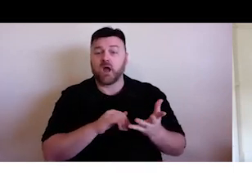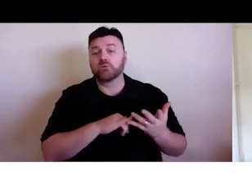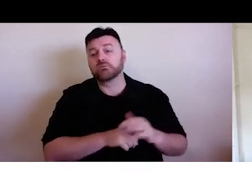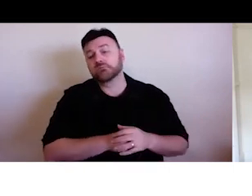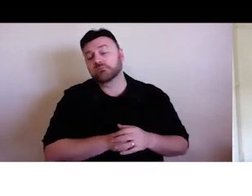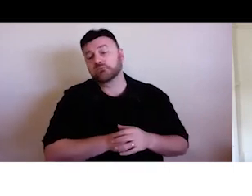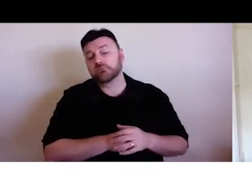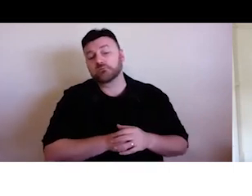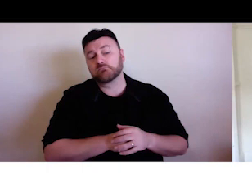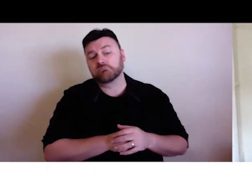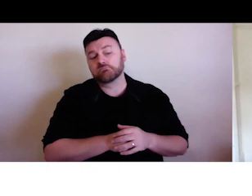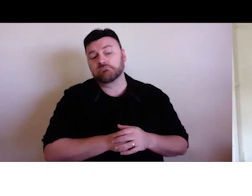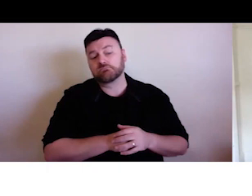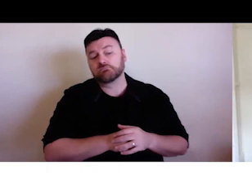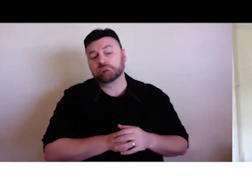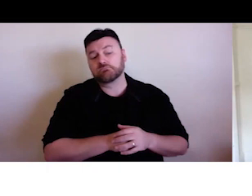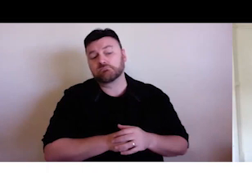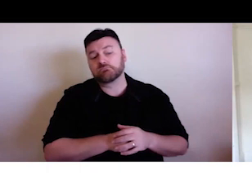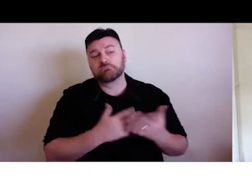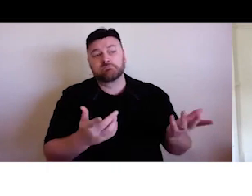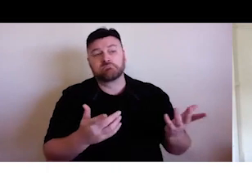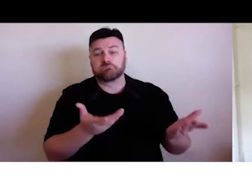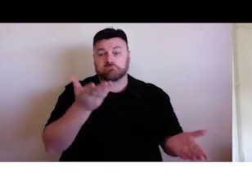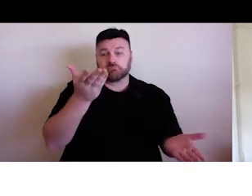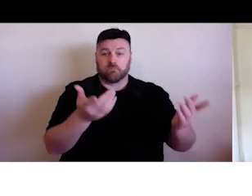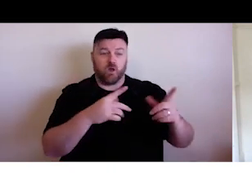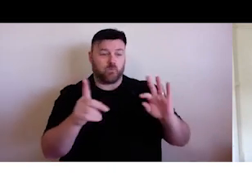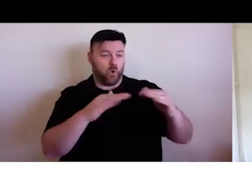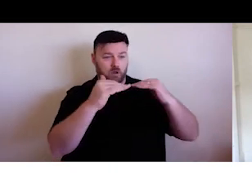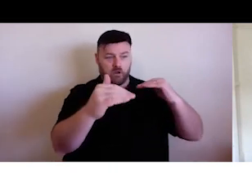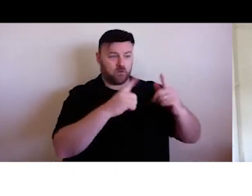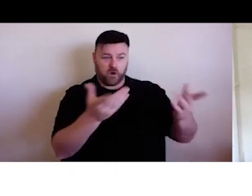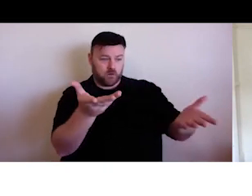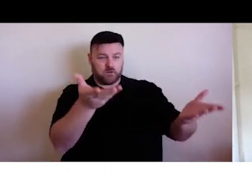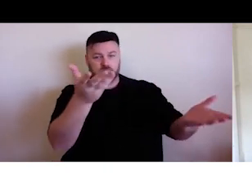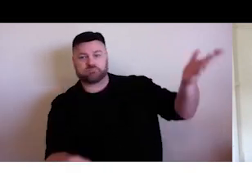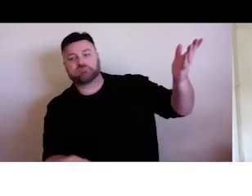do we go, who is going to keep us safe? These are all too much